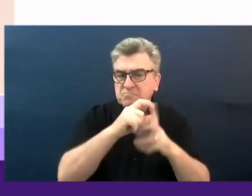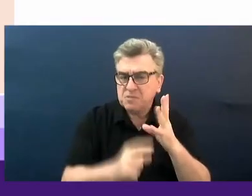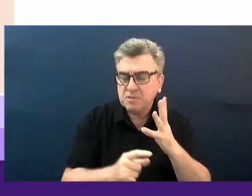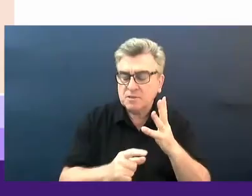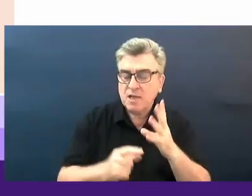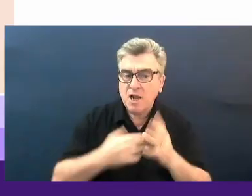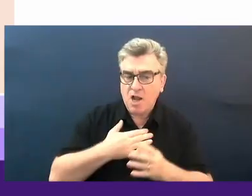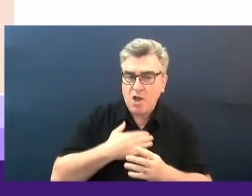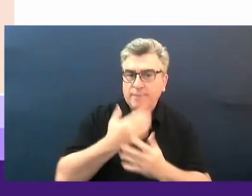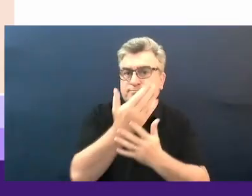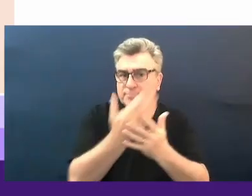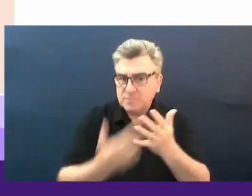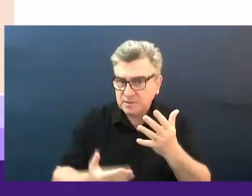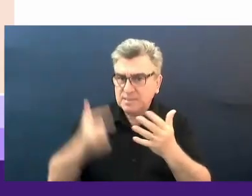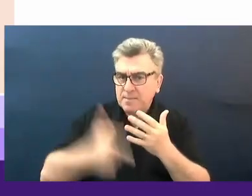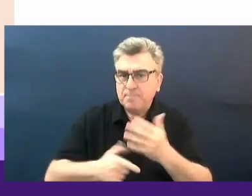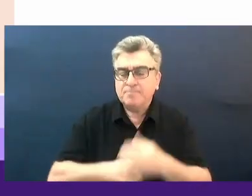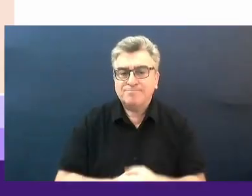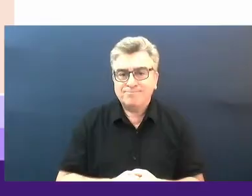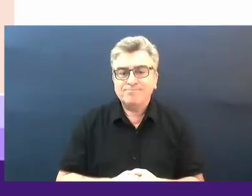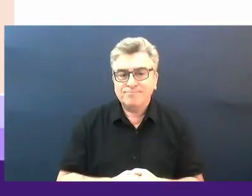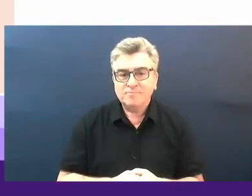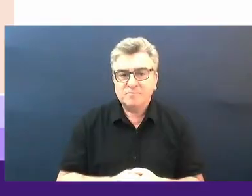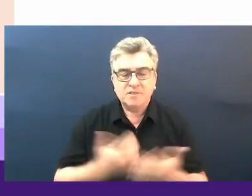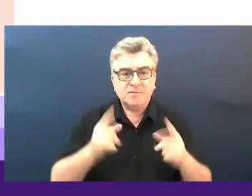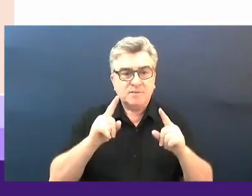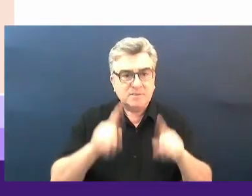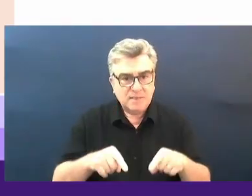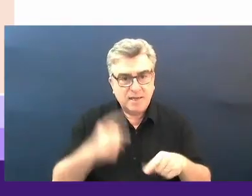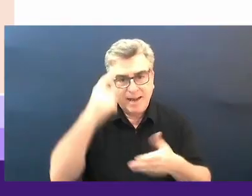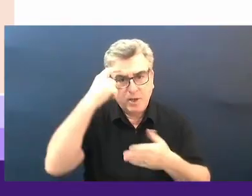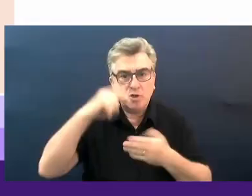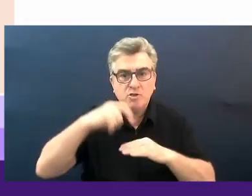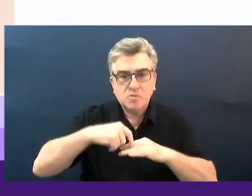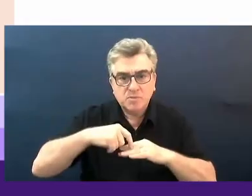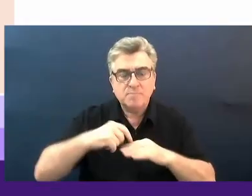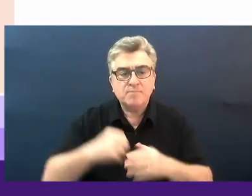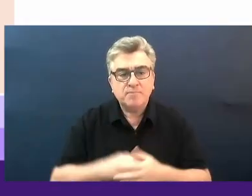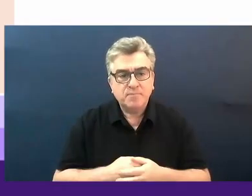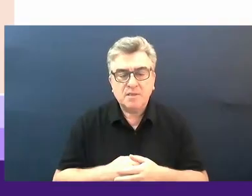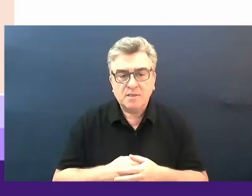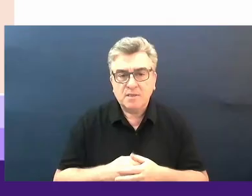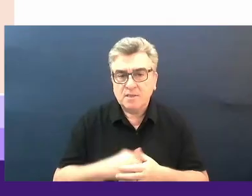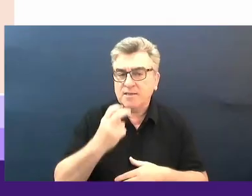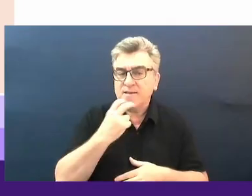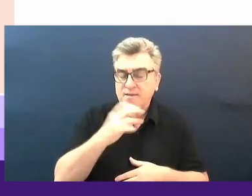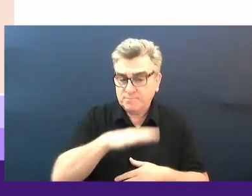today. I'd just like to start off with some acknowledgements from Adelaide. I'm currently